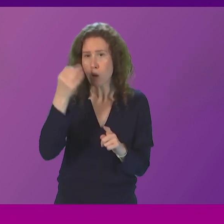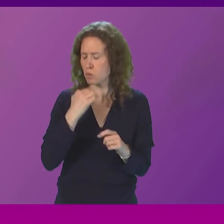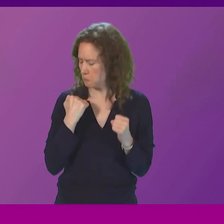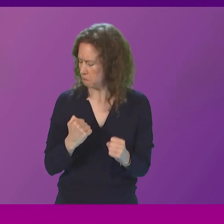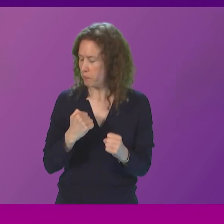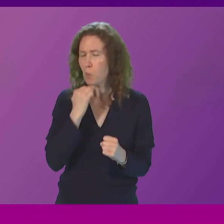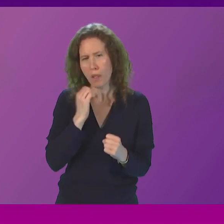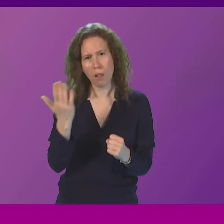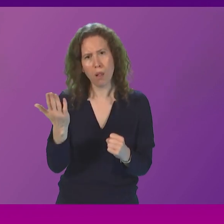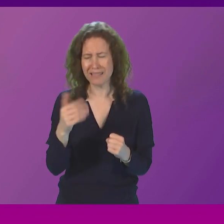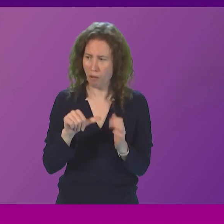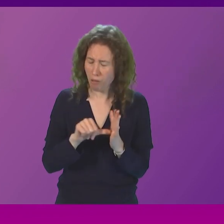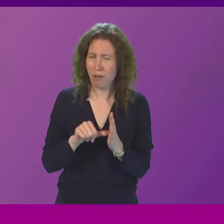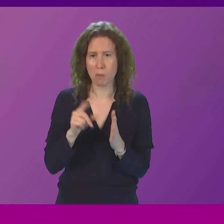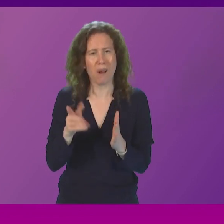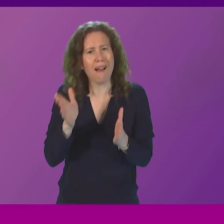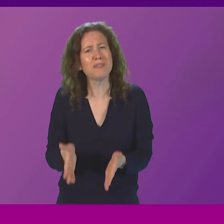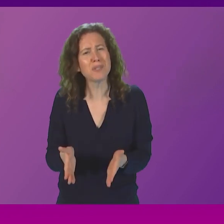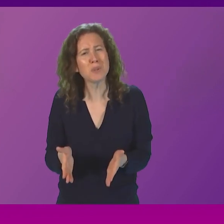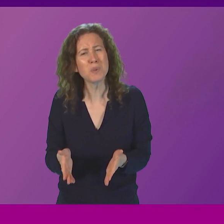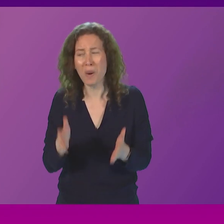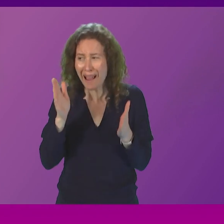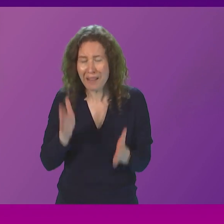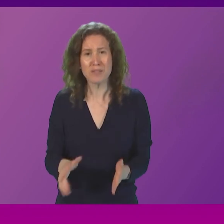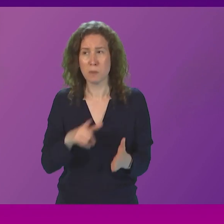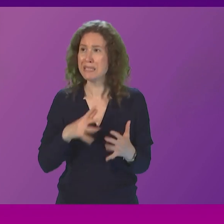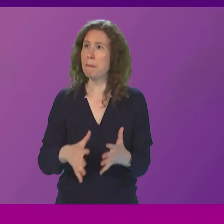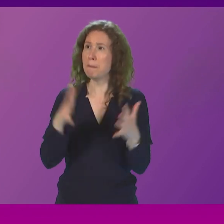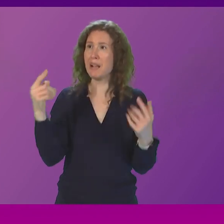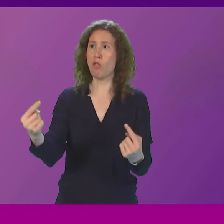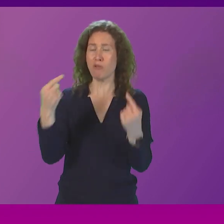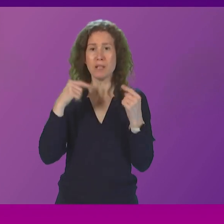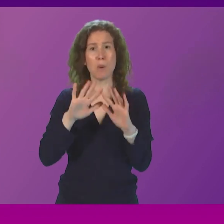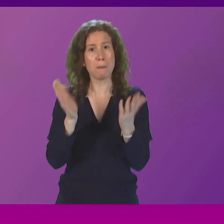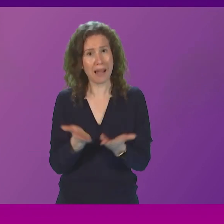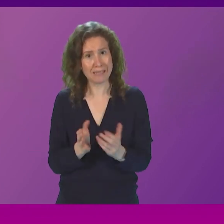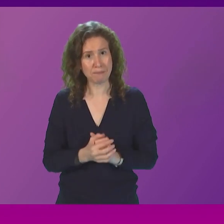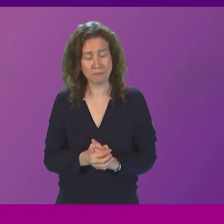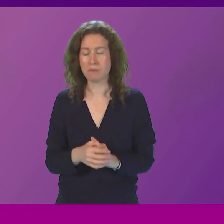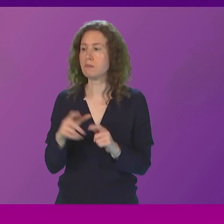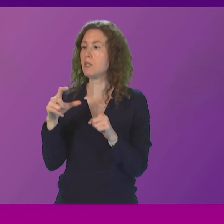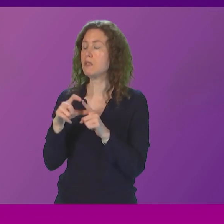tough action that is required in order to tackle the biggest threat that our planet faces.